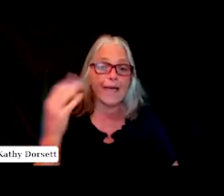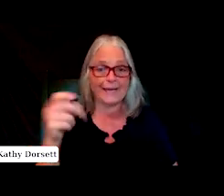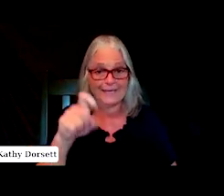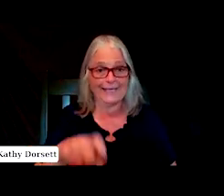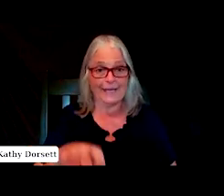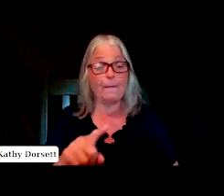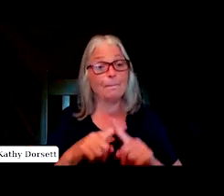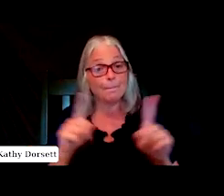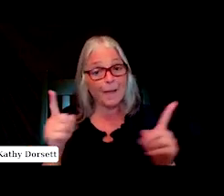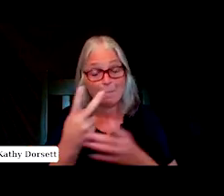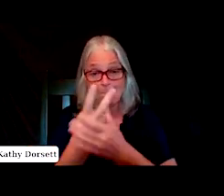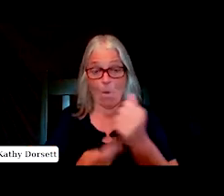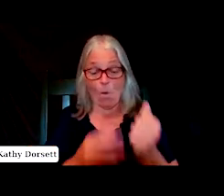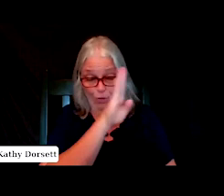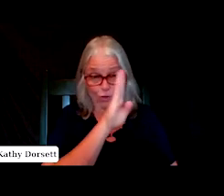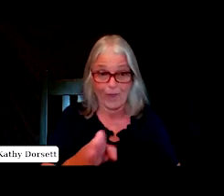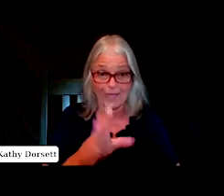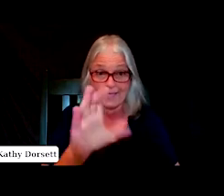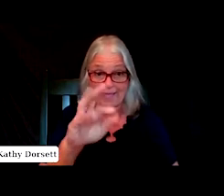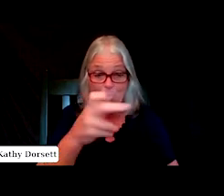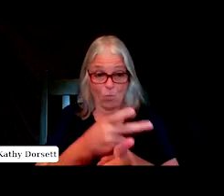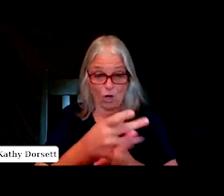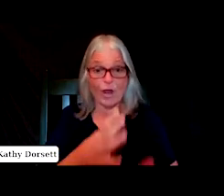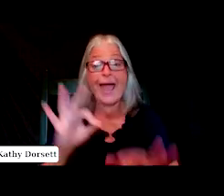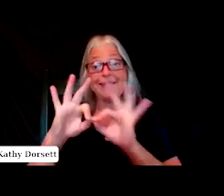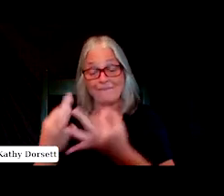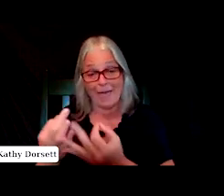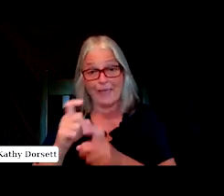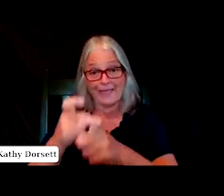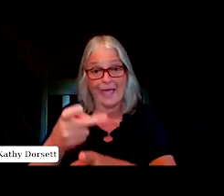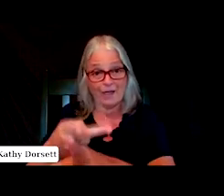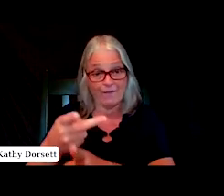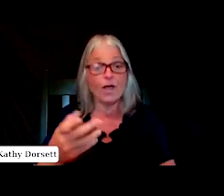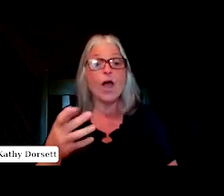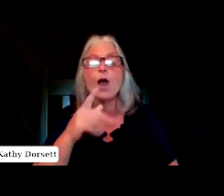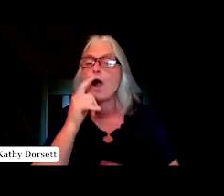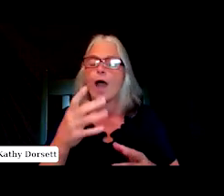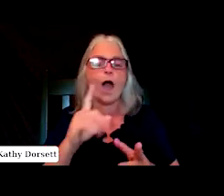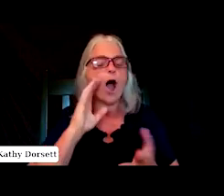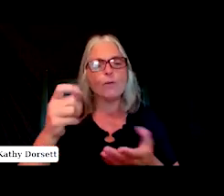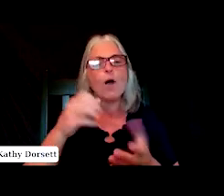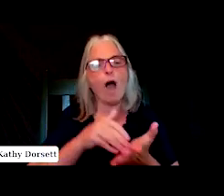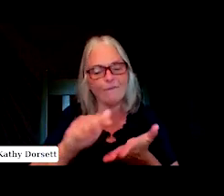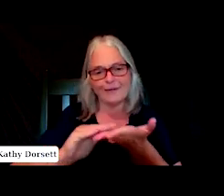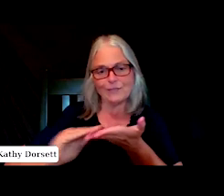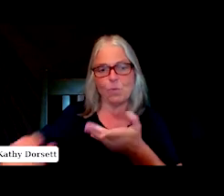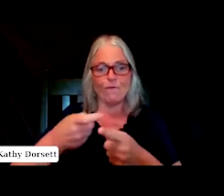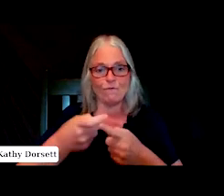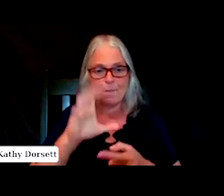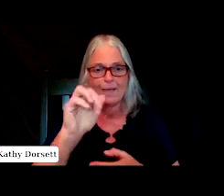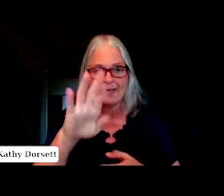However, both direct care workers and family caregivers are too often excluded from care, teams and care planning.